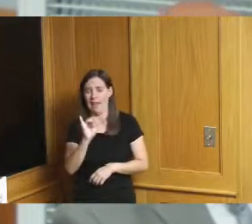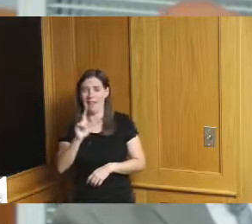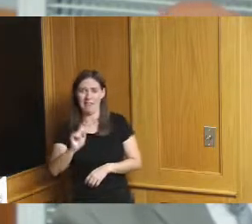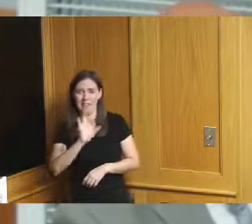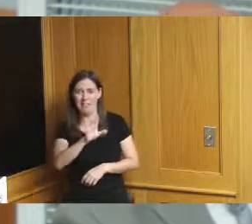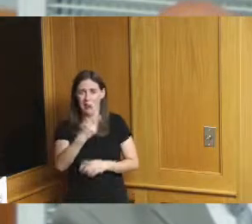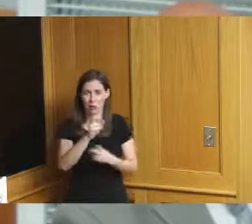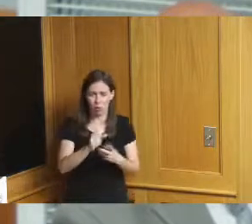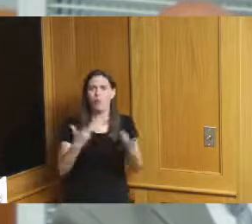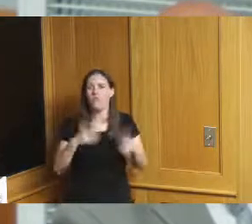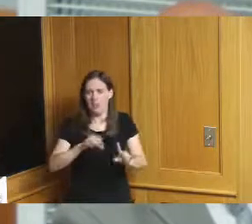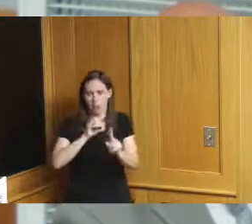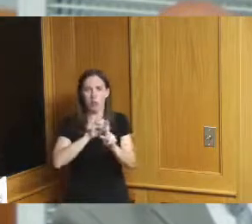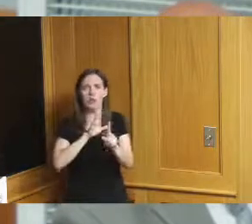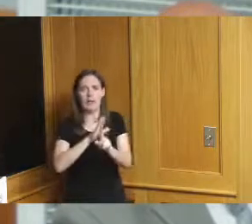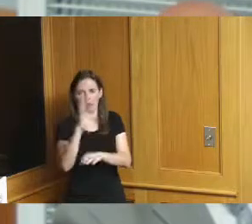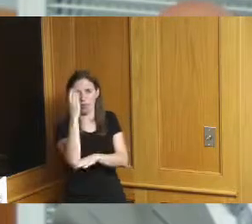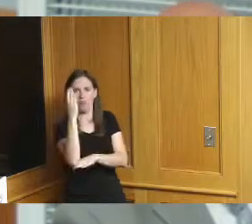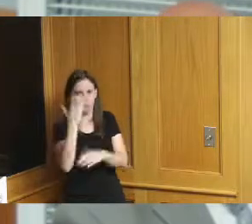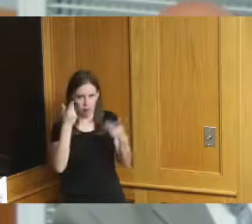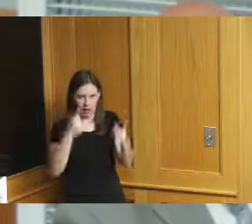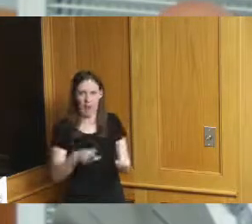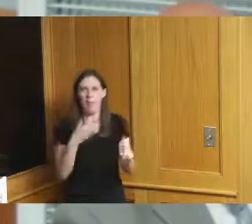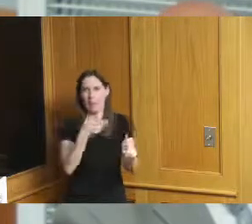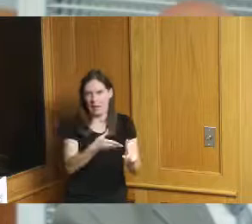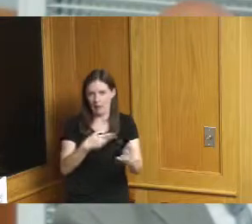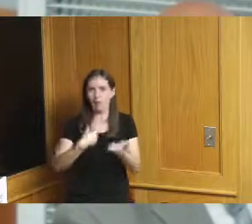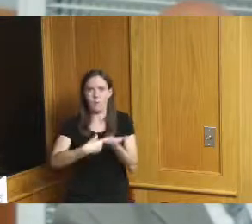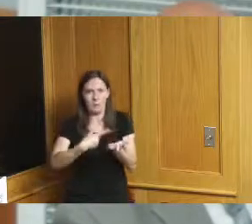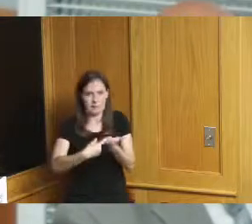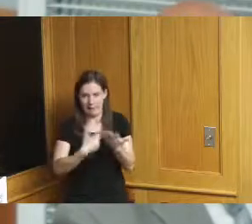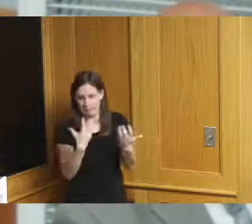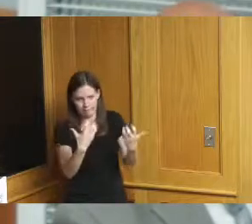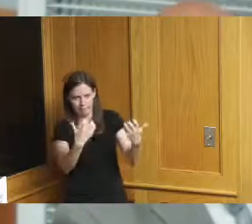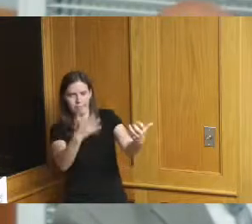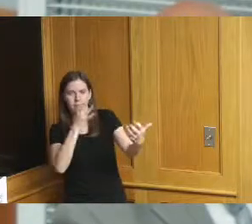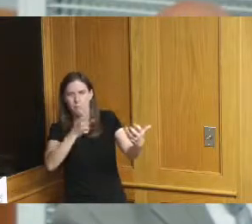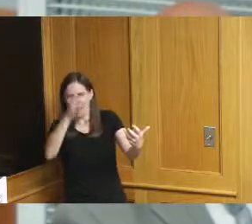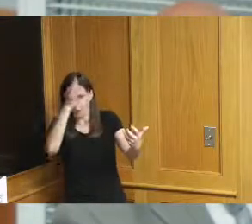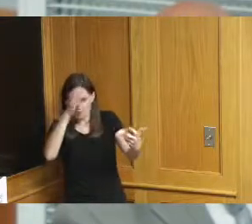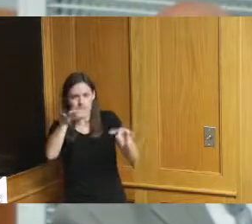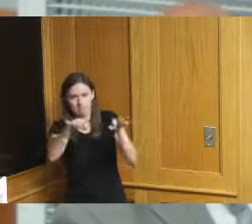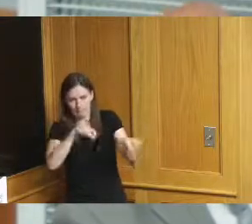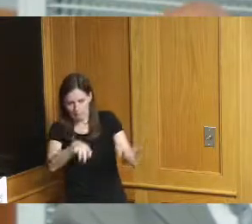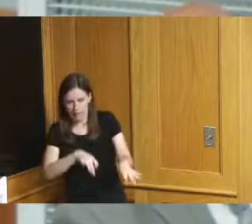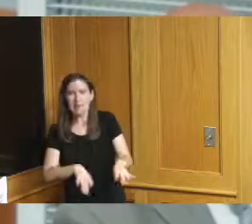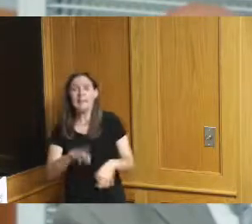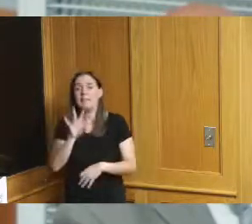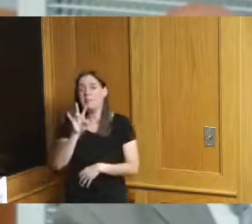at one at wanted hills high school um to talk to all of the parents um 72 percent of the comments